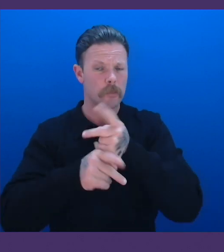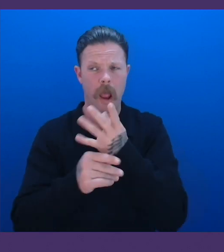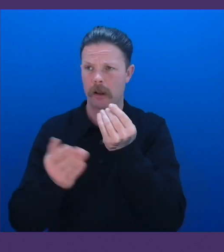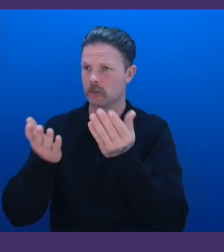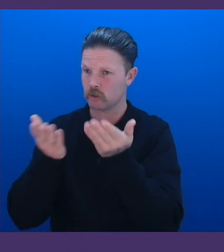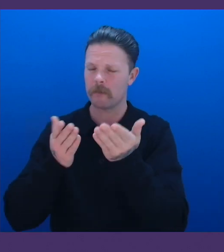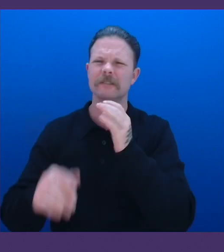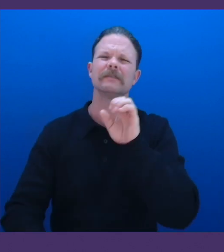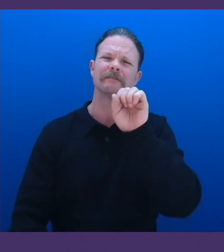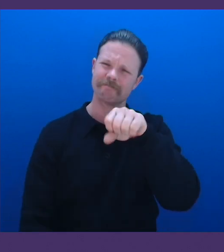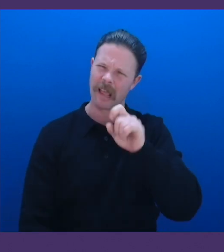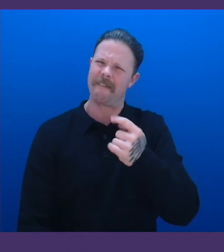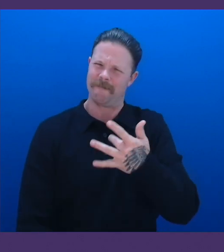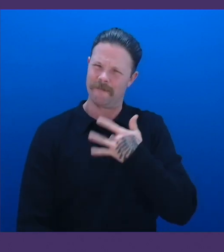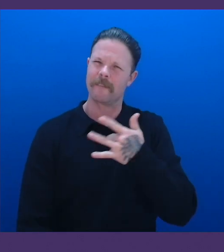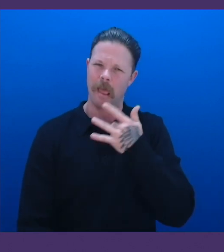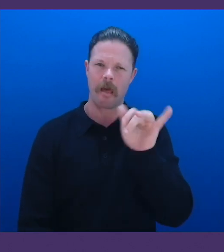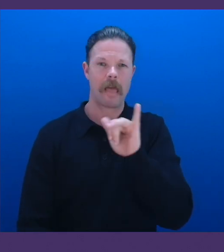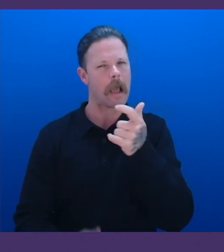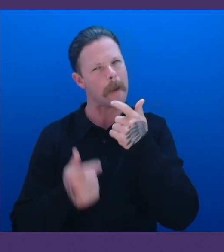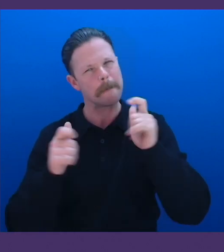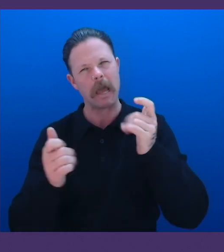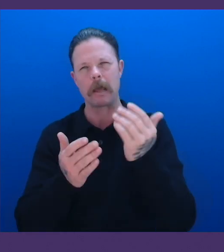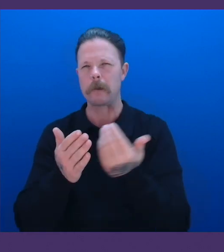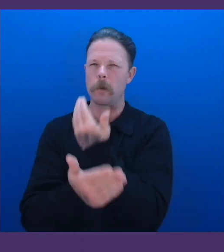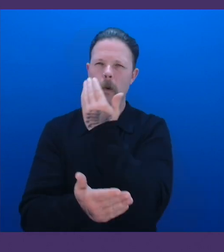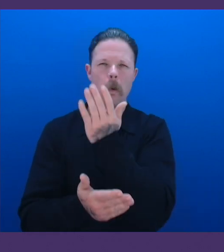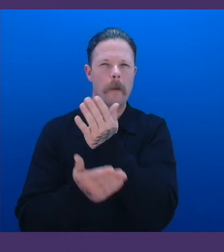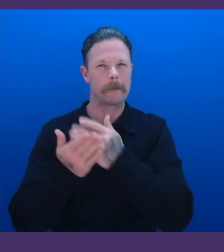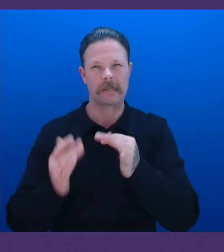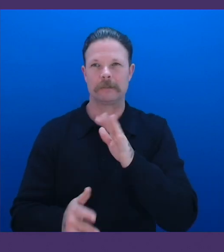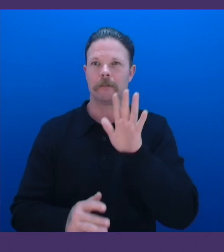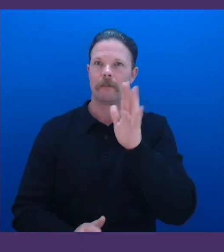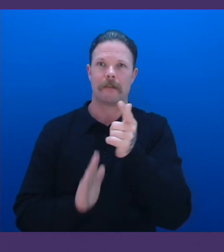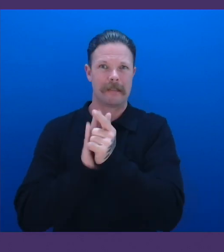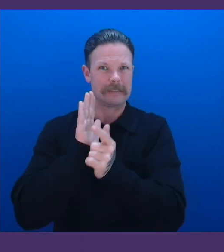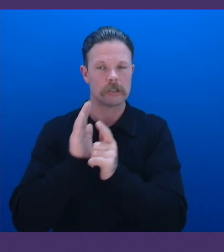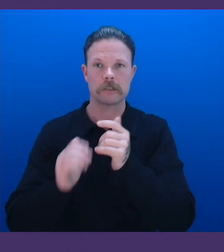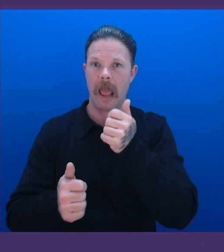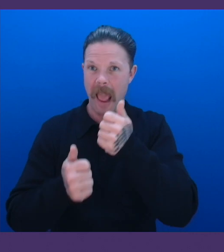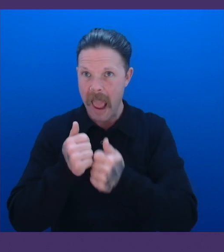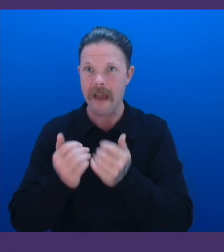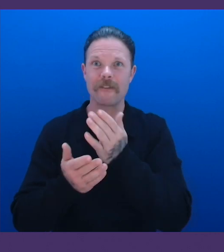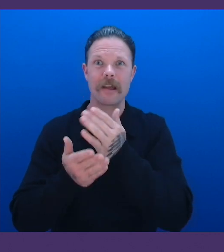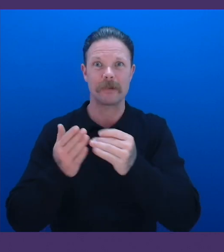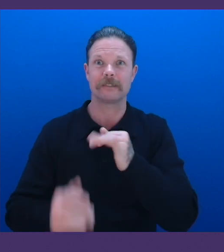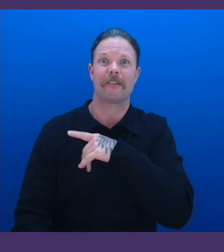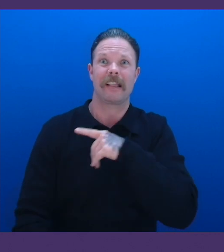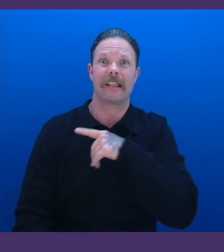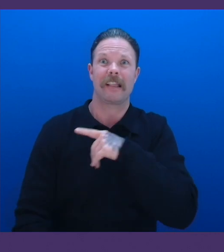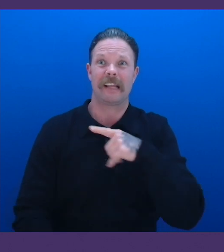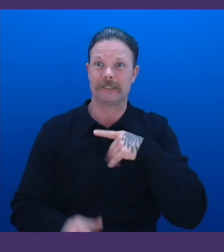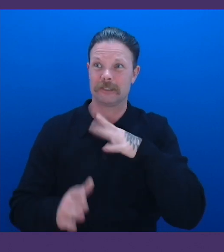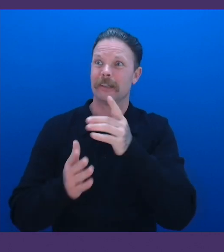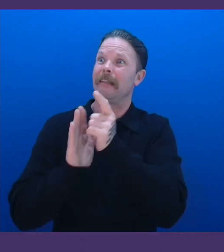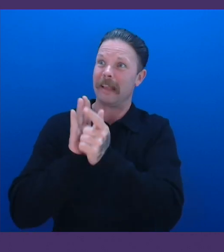like a big new piece of legislation. Every new piece of legislation feels like a big deal, frankly.